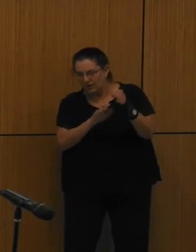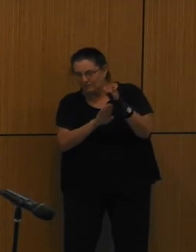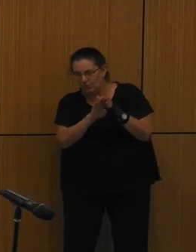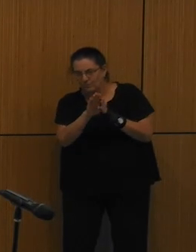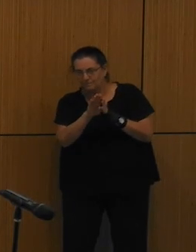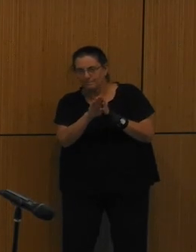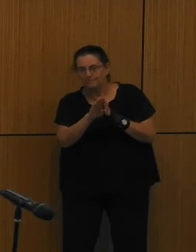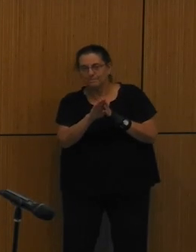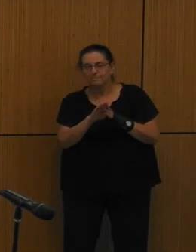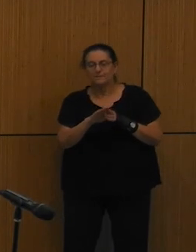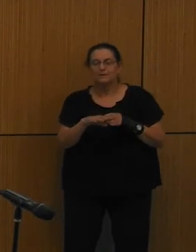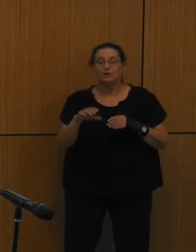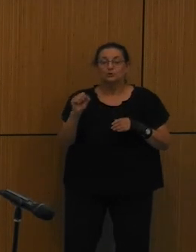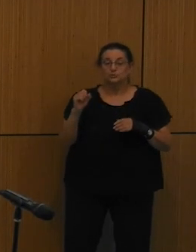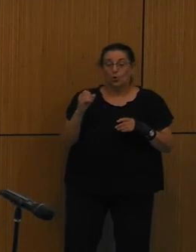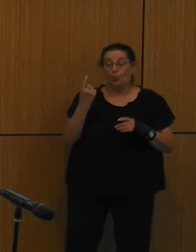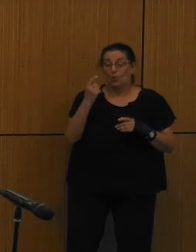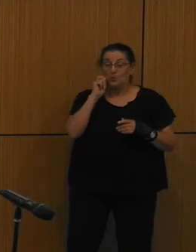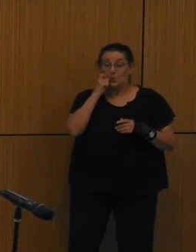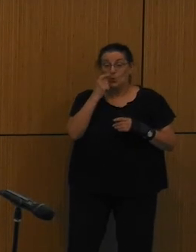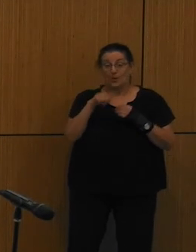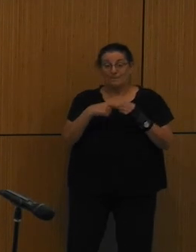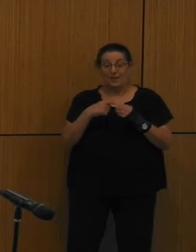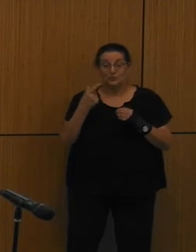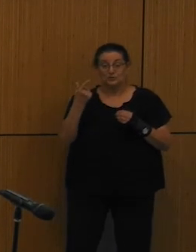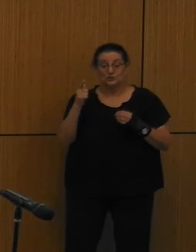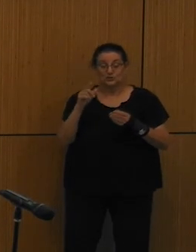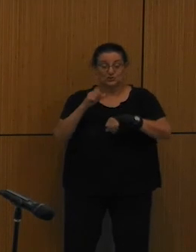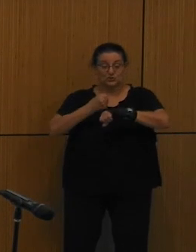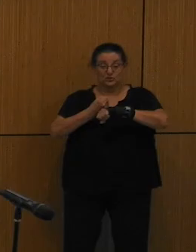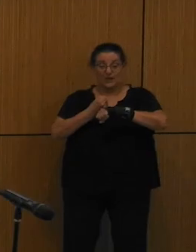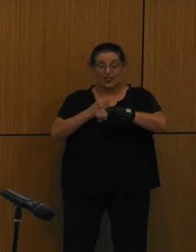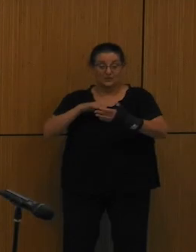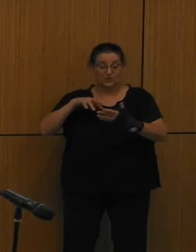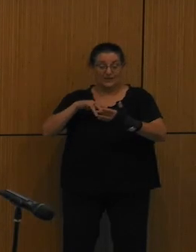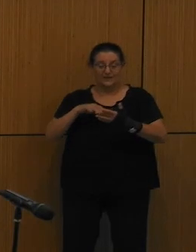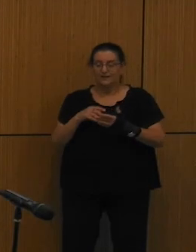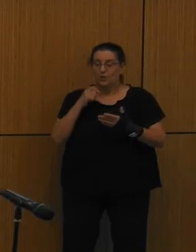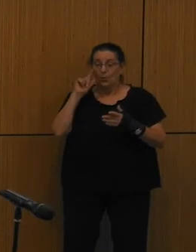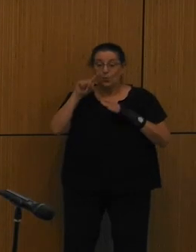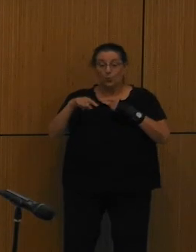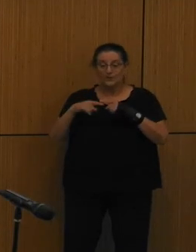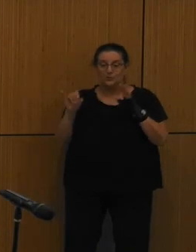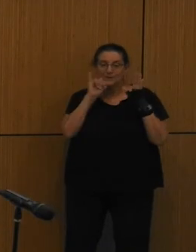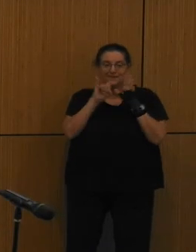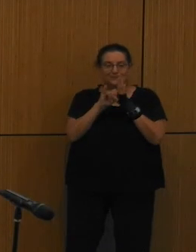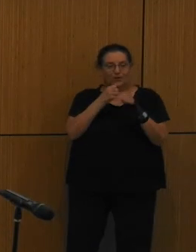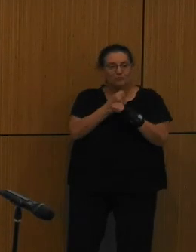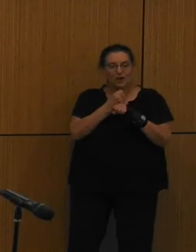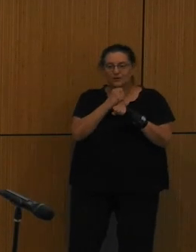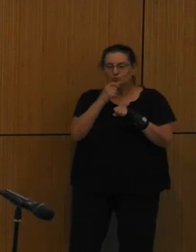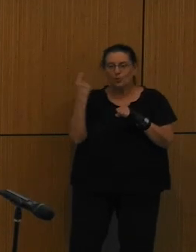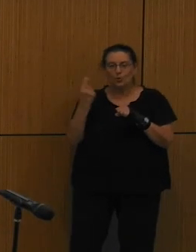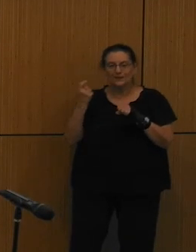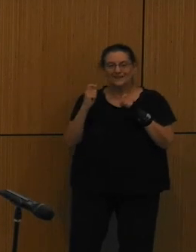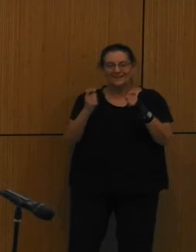And that's one of the cool things about geology, is when you identify a rock, you're not just giving it a name, you're giving it a story.